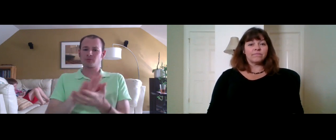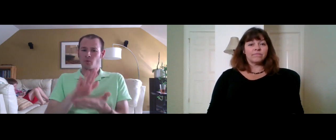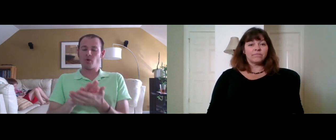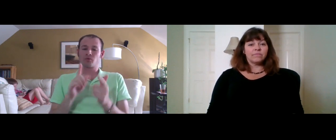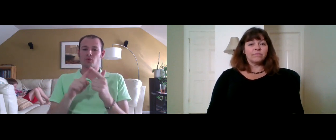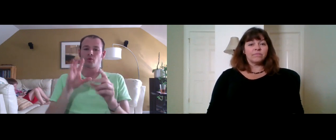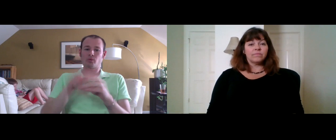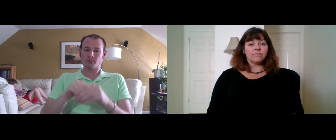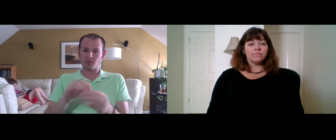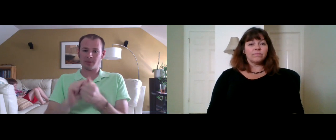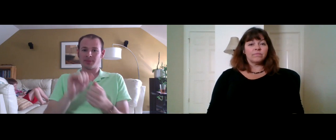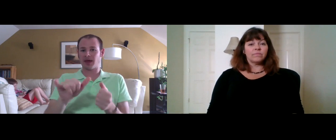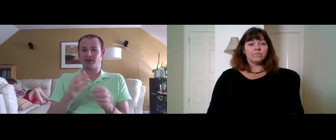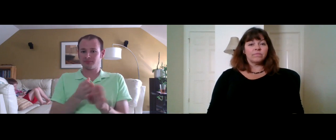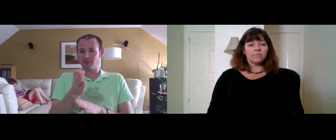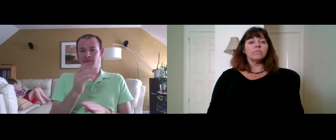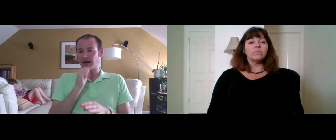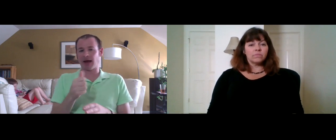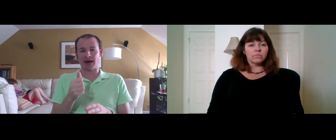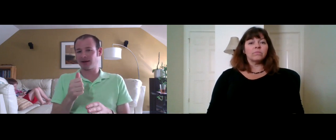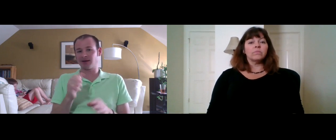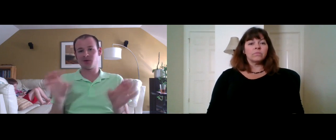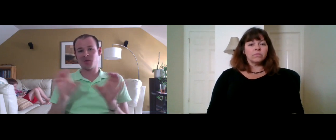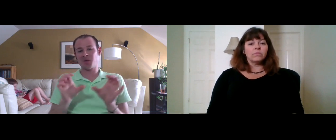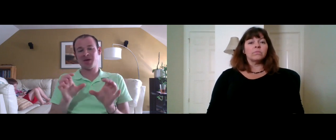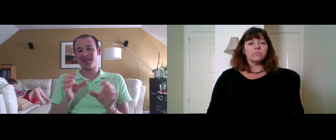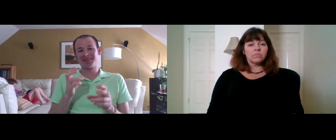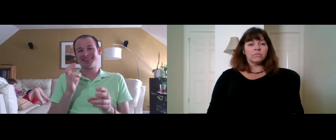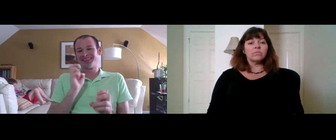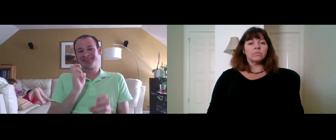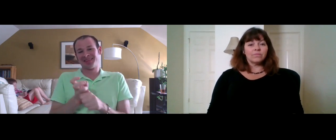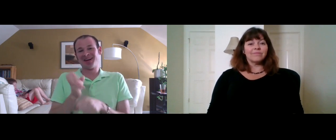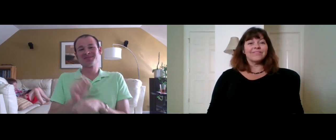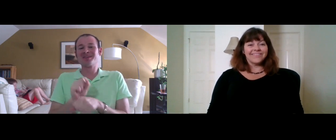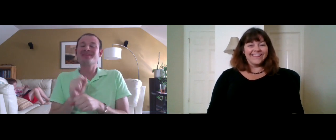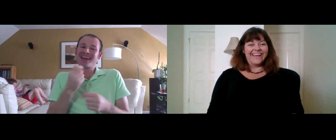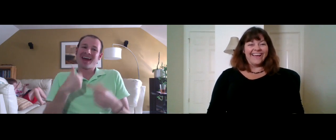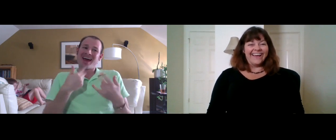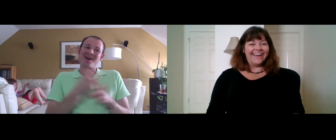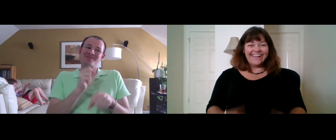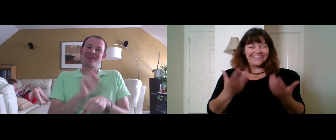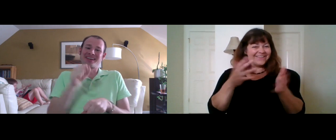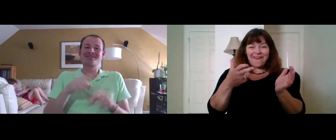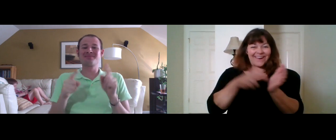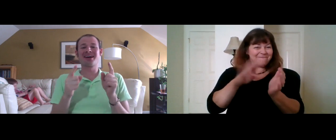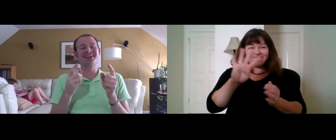I wanted to go to school and not do that kind of tough work